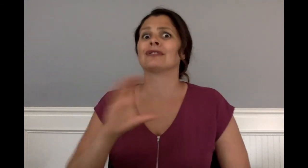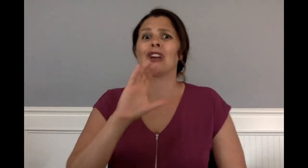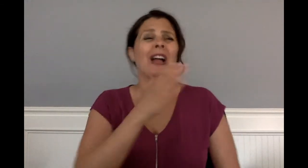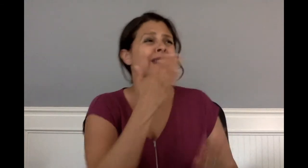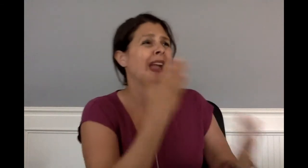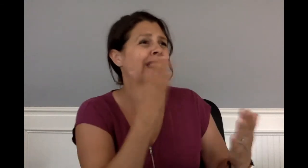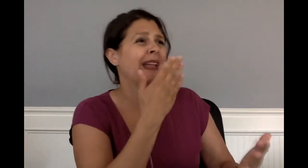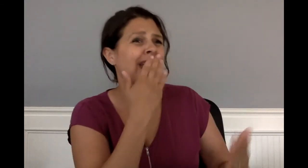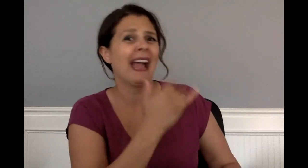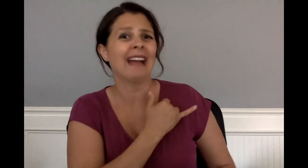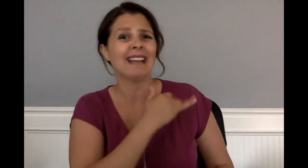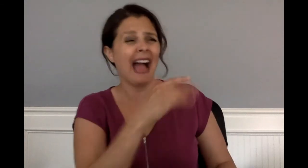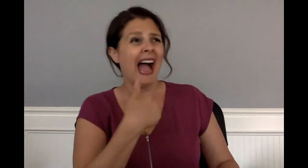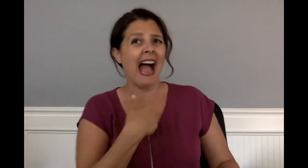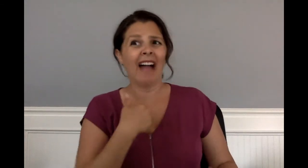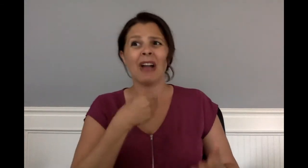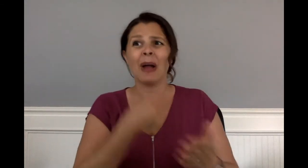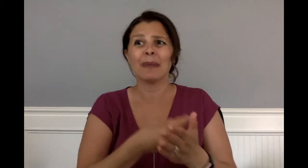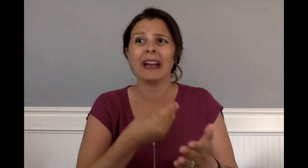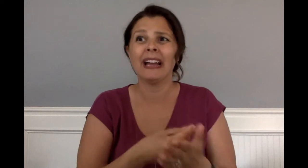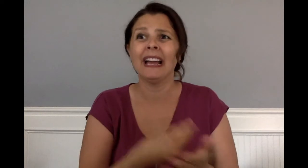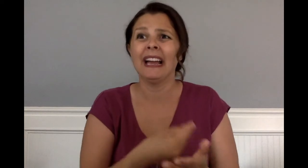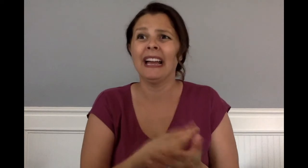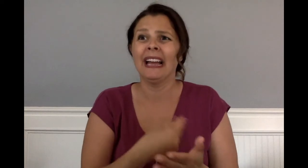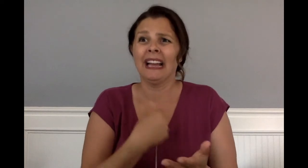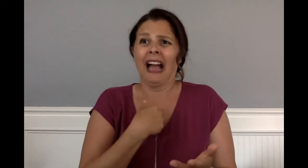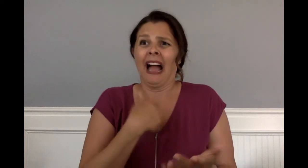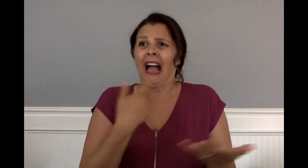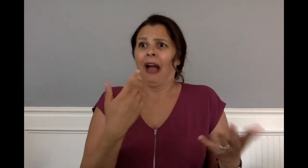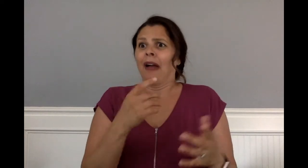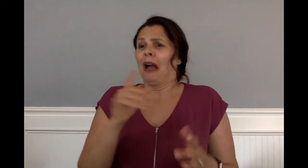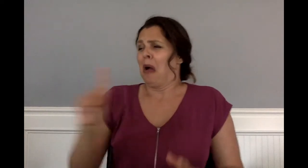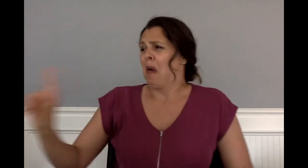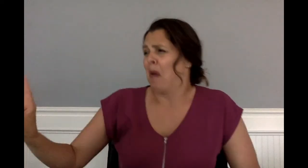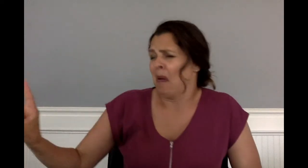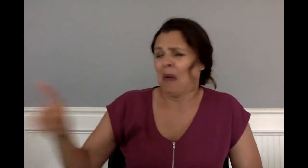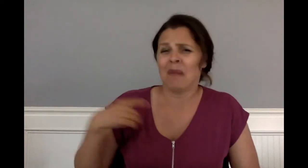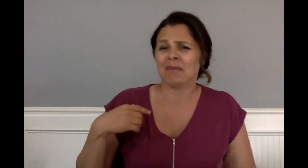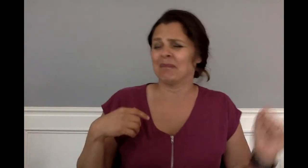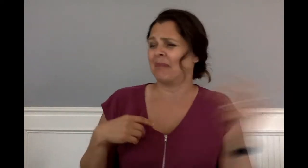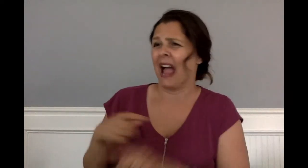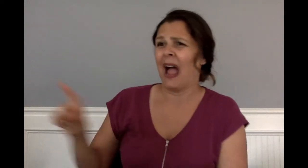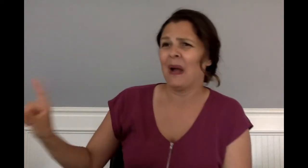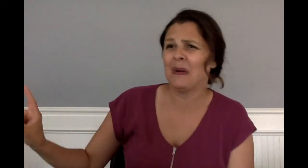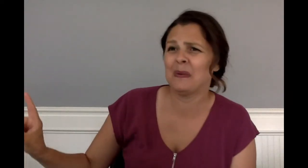“Thank you, Yvette, but I have money. I’ll be right back, Mr. Simple,” Charlie called.